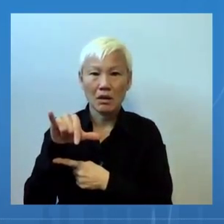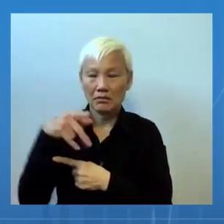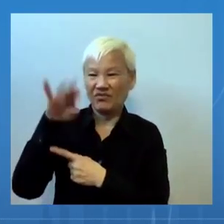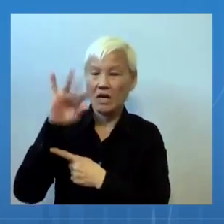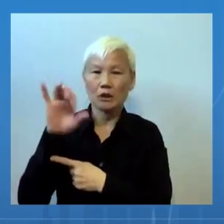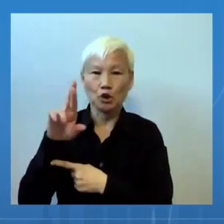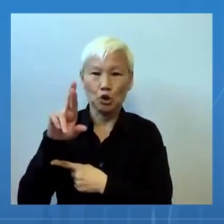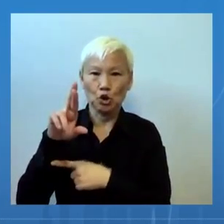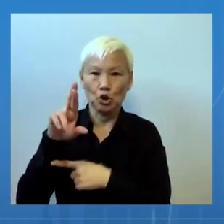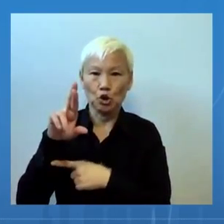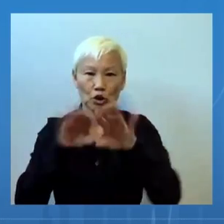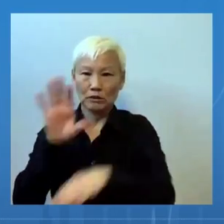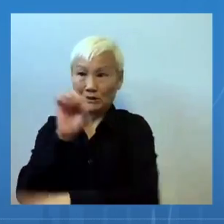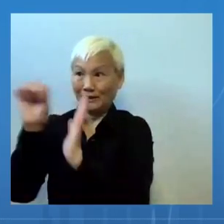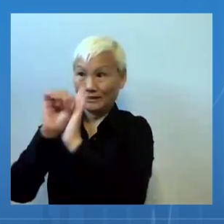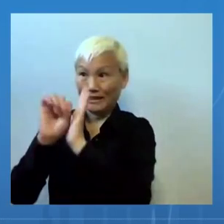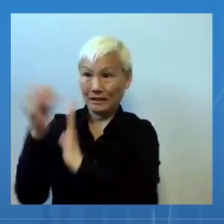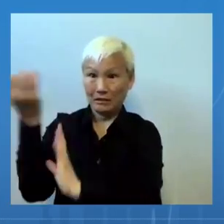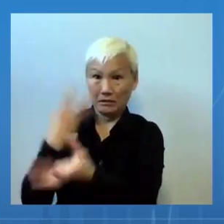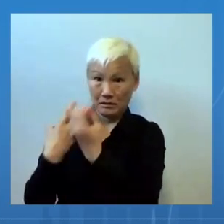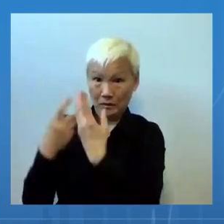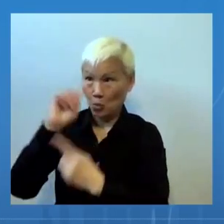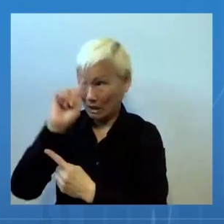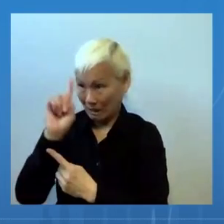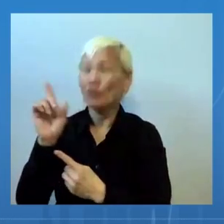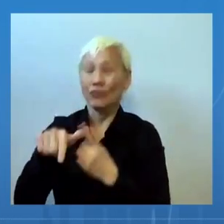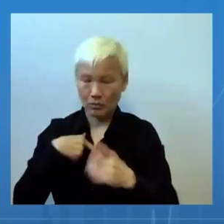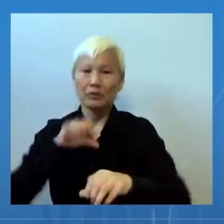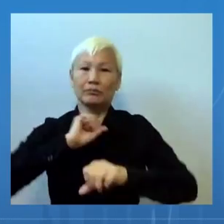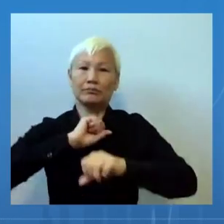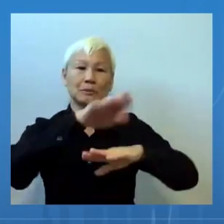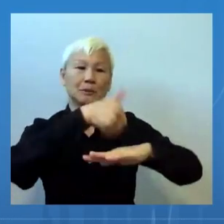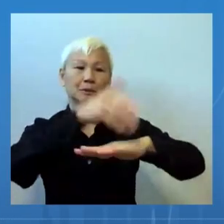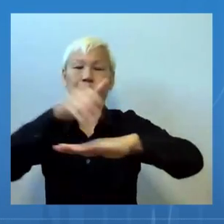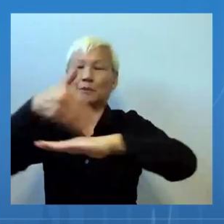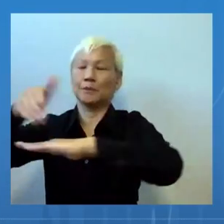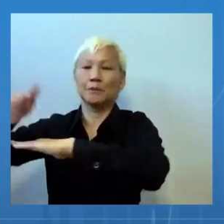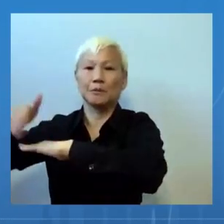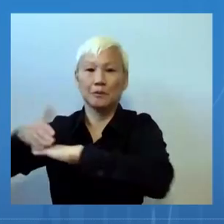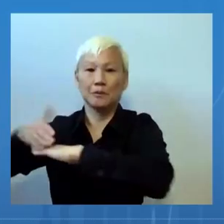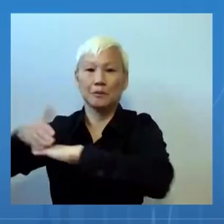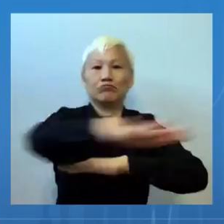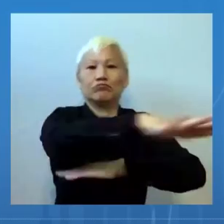where the demand is strongest and allocating more and more to those locations going forward.